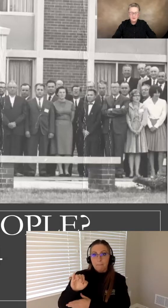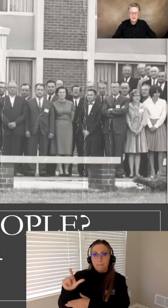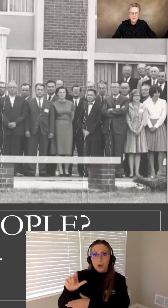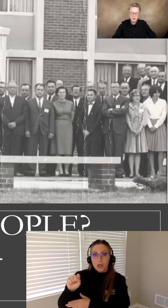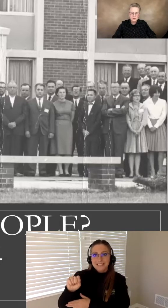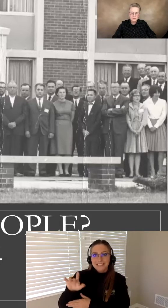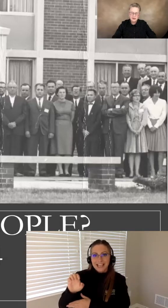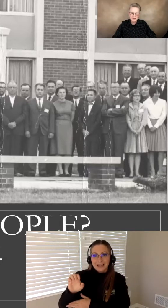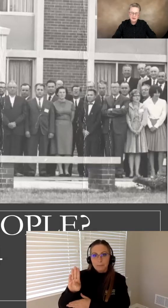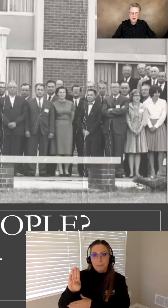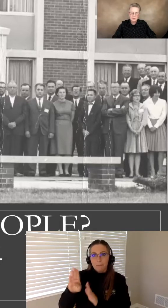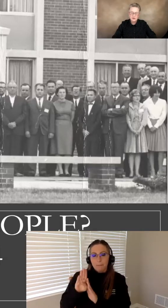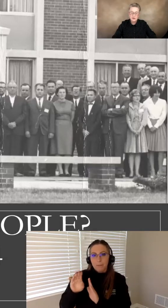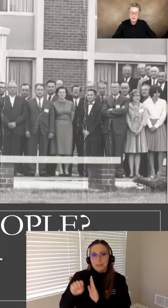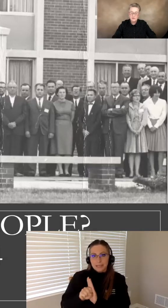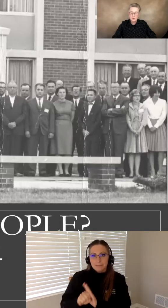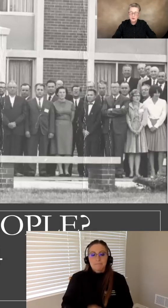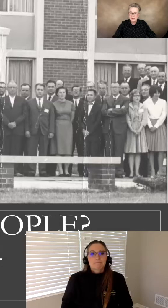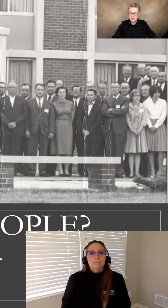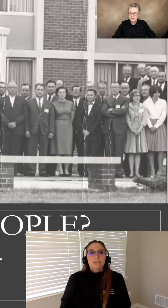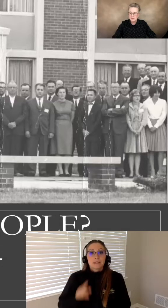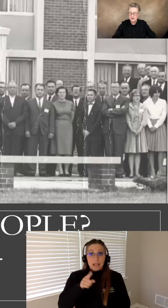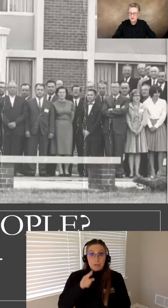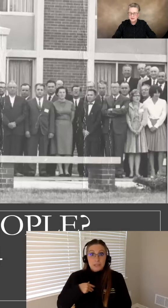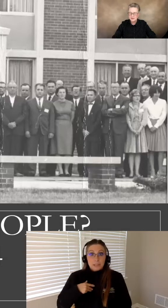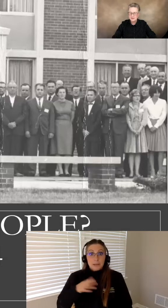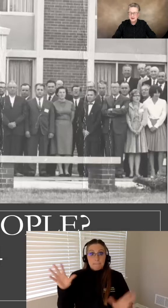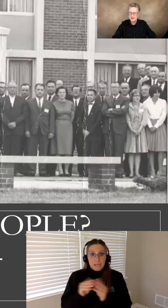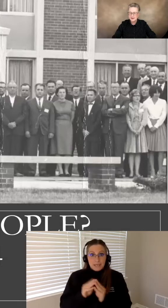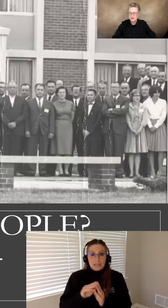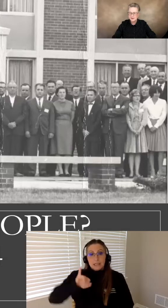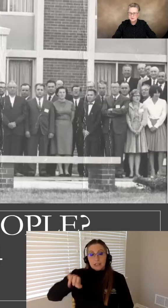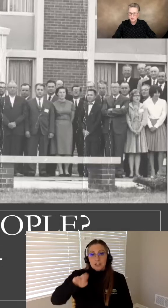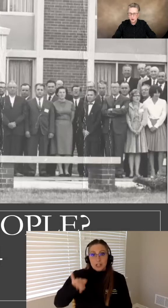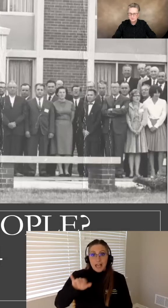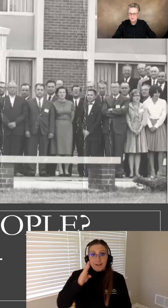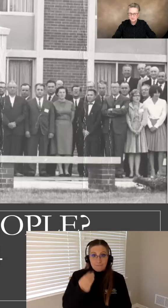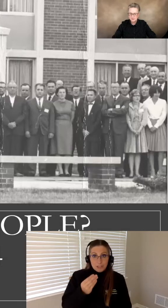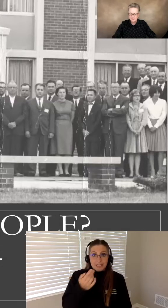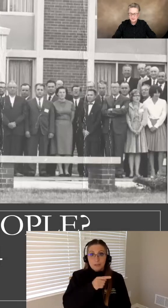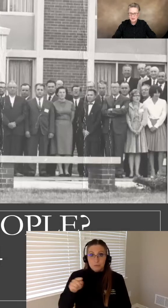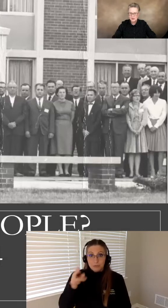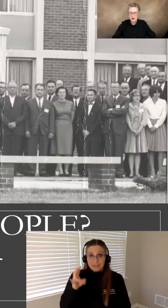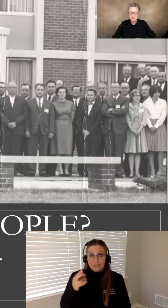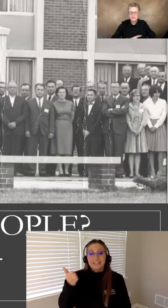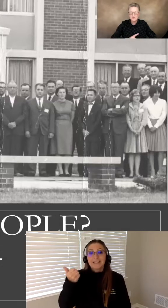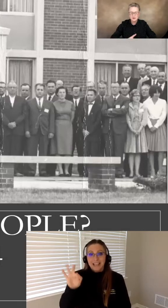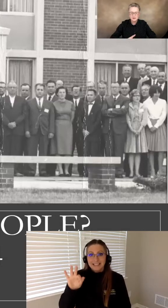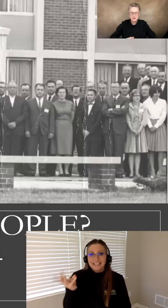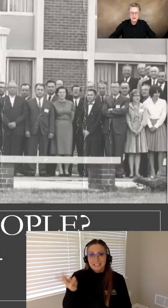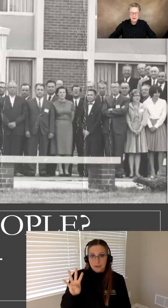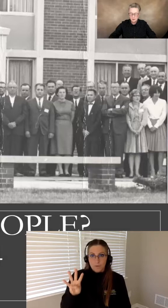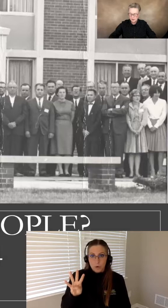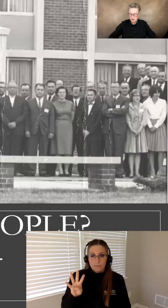and that was a meeting that happened July 14th to 17th in 1964, so that was the first picture